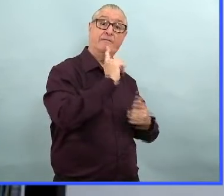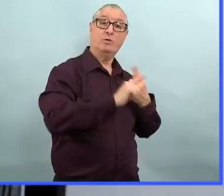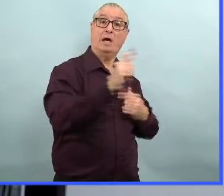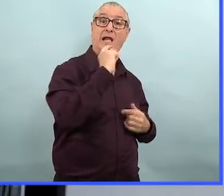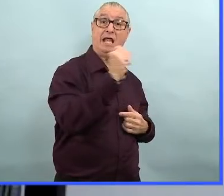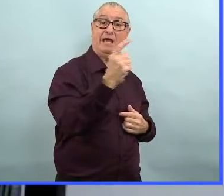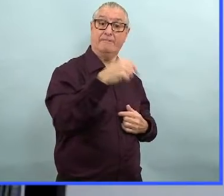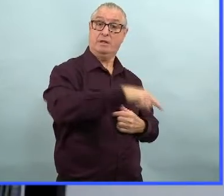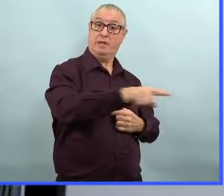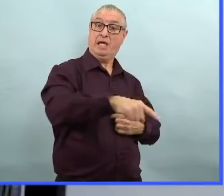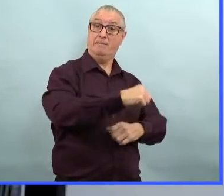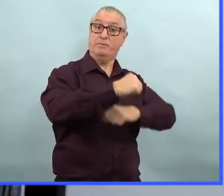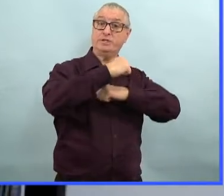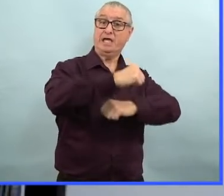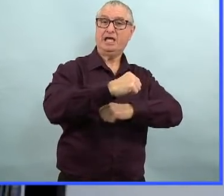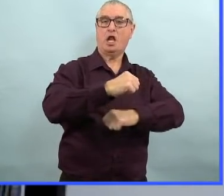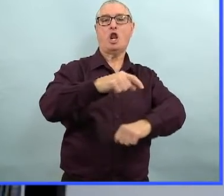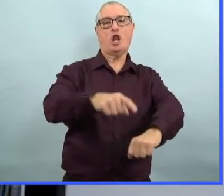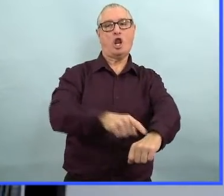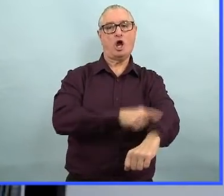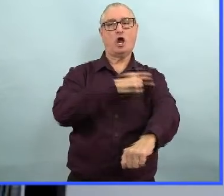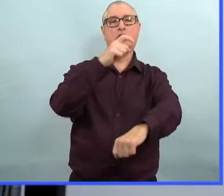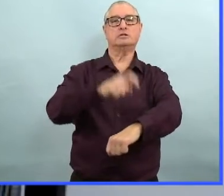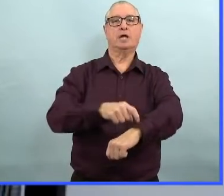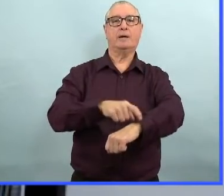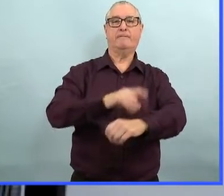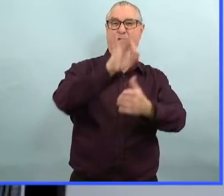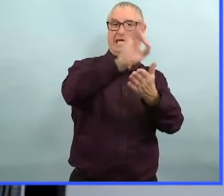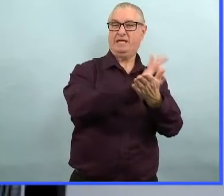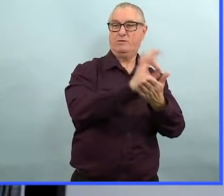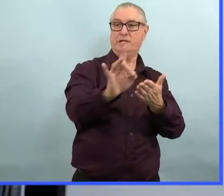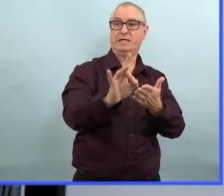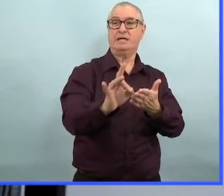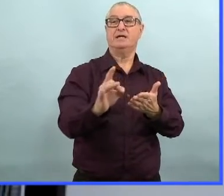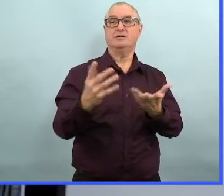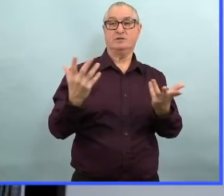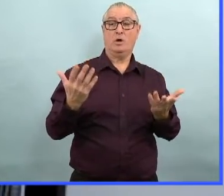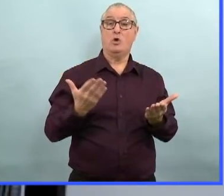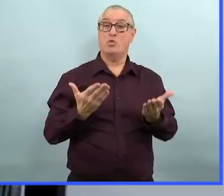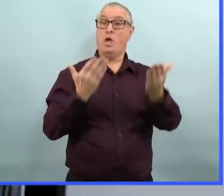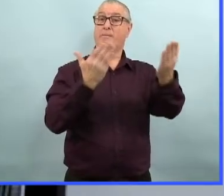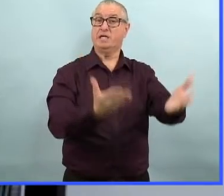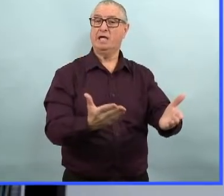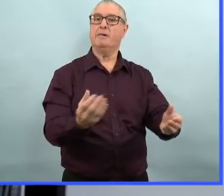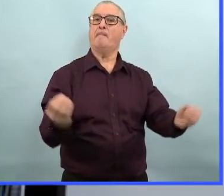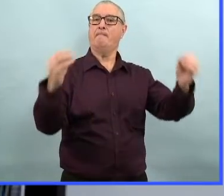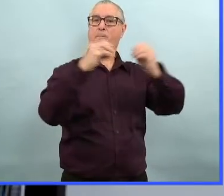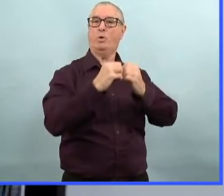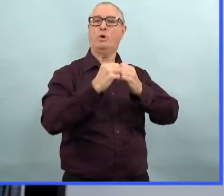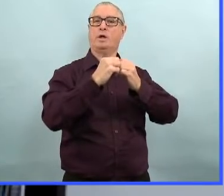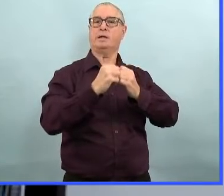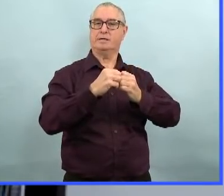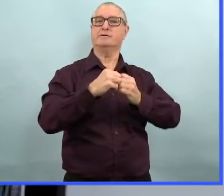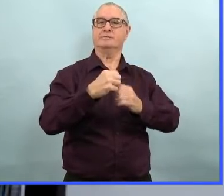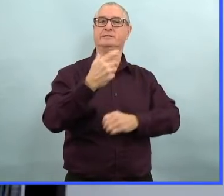this virus but at a lower risk that risk balance uh becomes a different conversation than it is